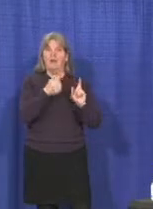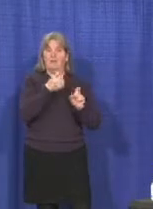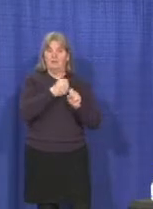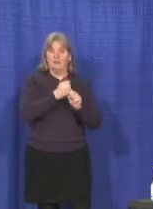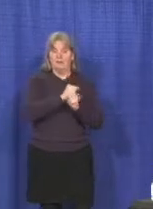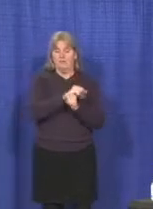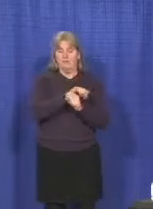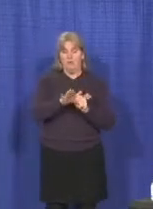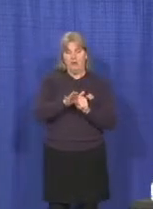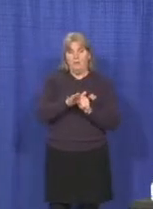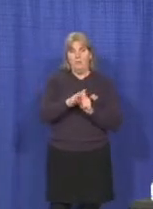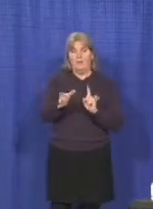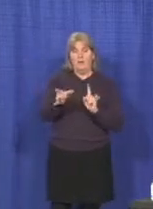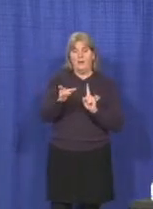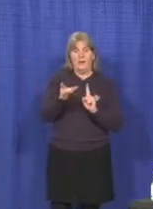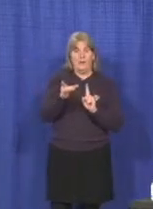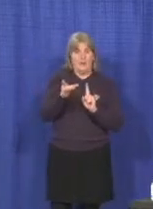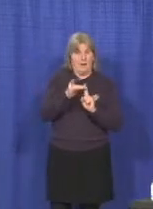clusters reflecting variant